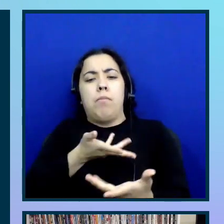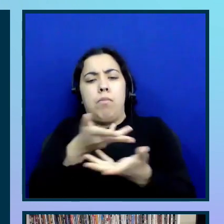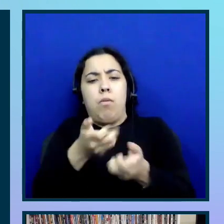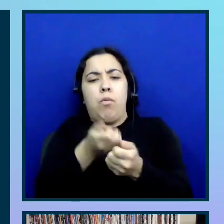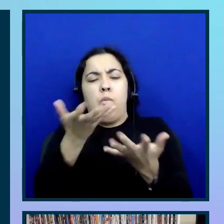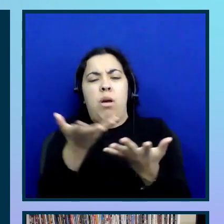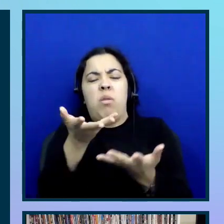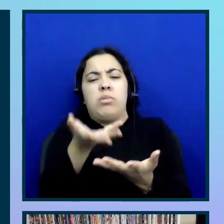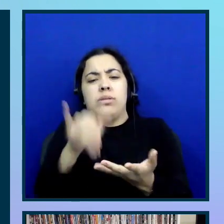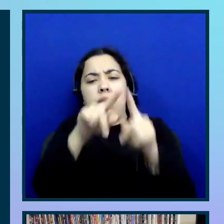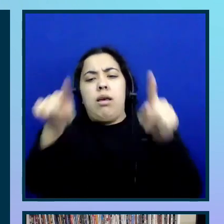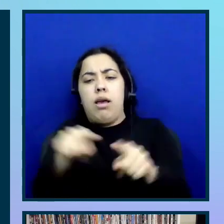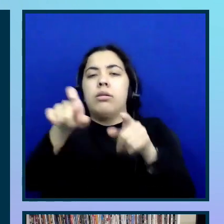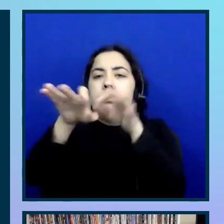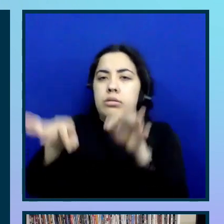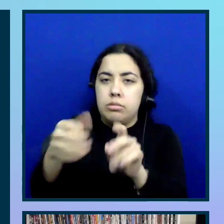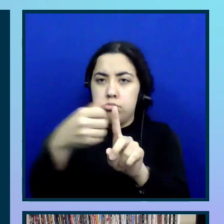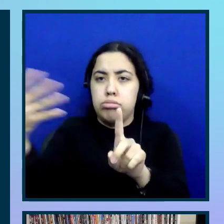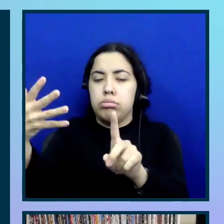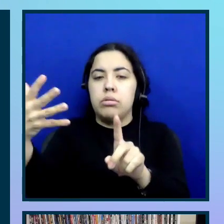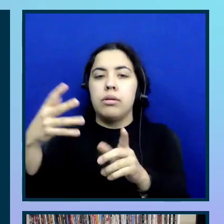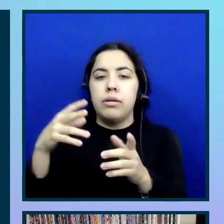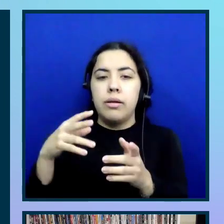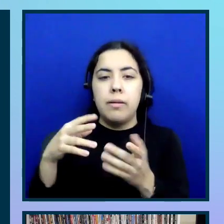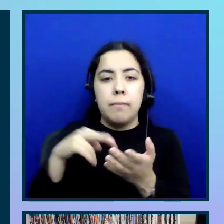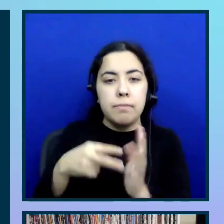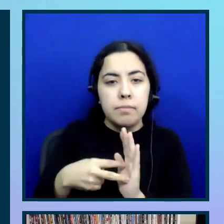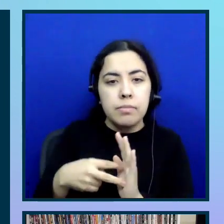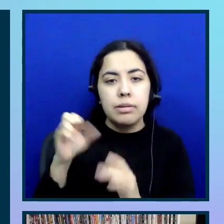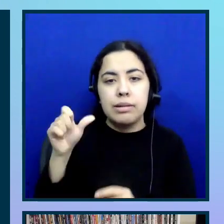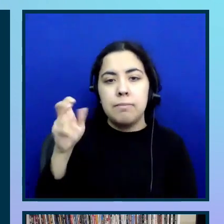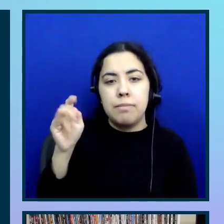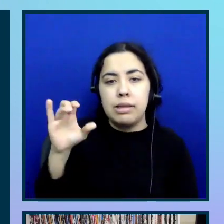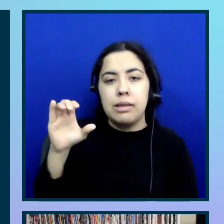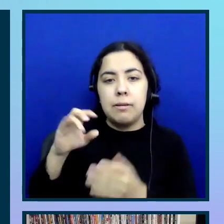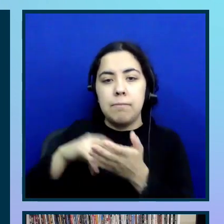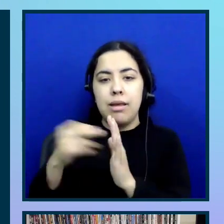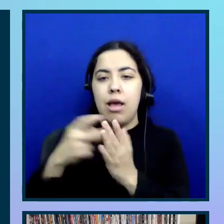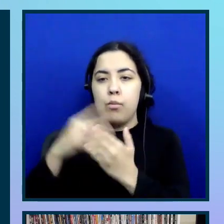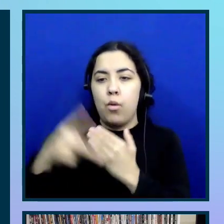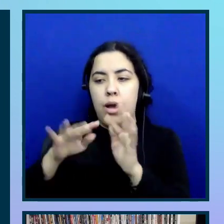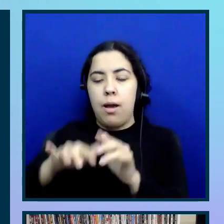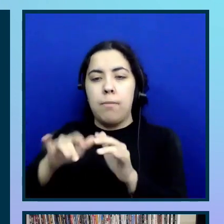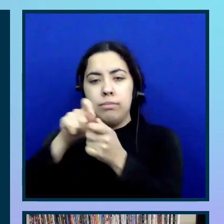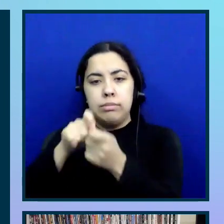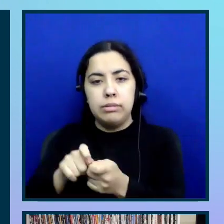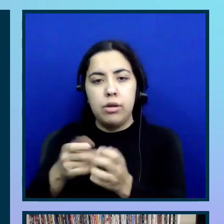This information comes in the form of the element semantic meaning and programmatic details added by the developer.